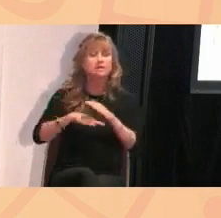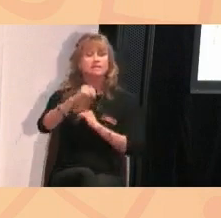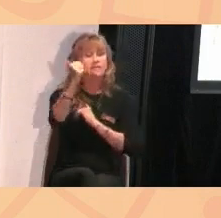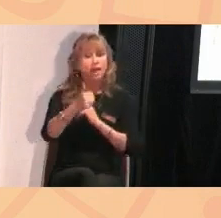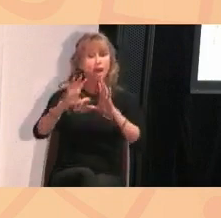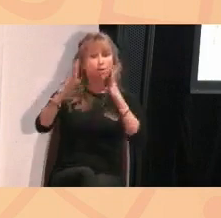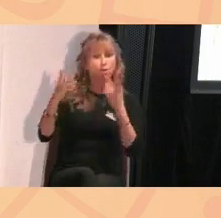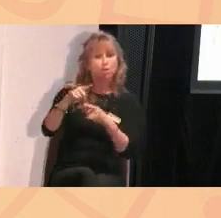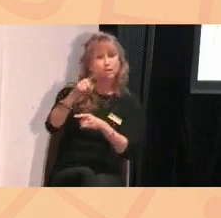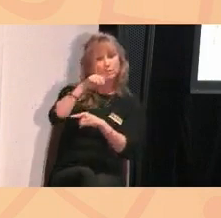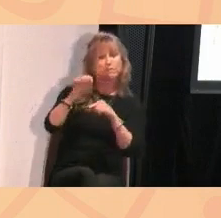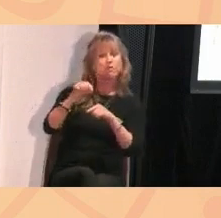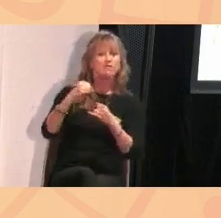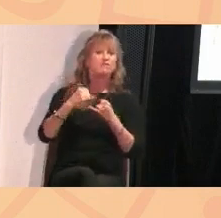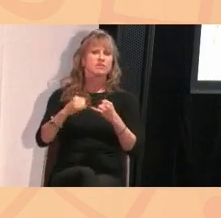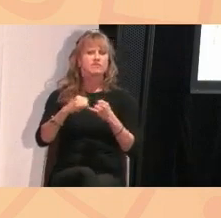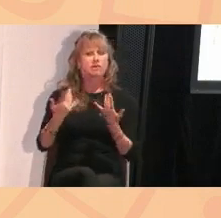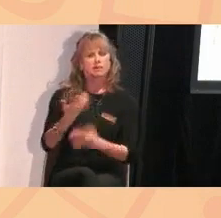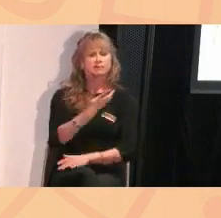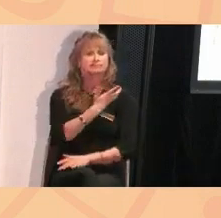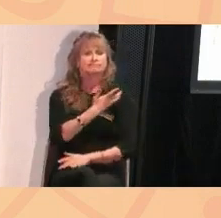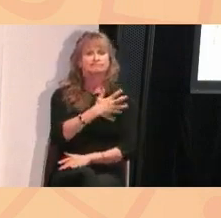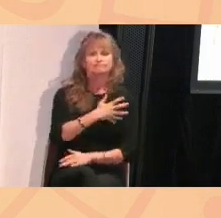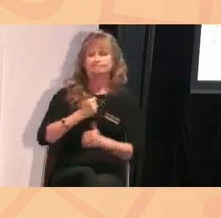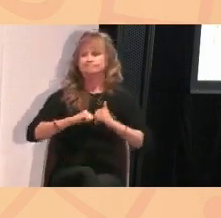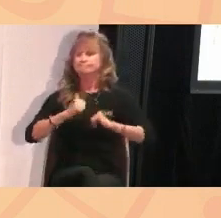Art and its place in the Australian art world.